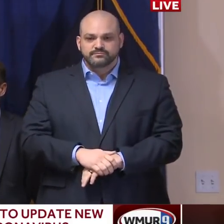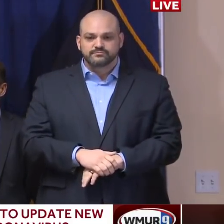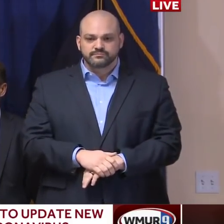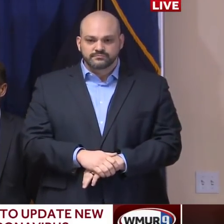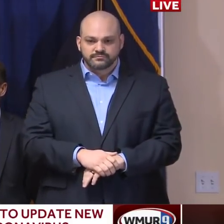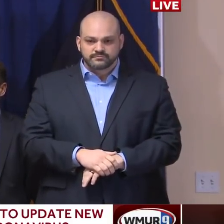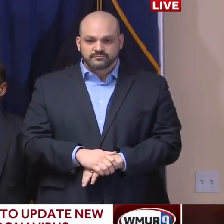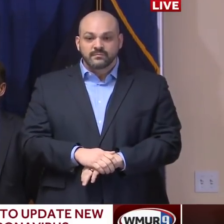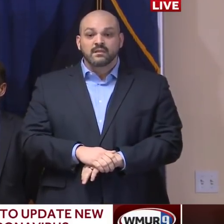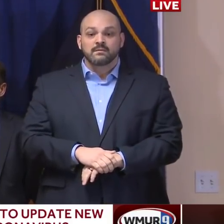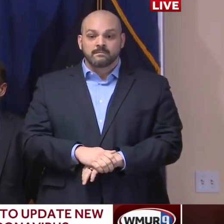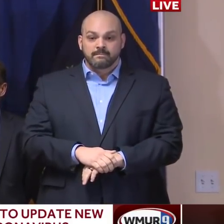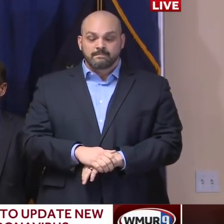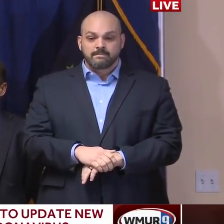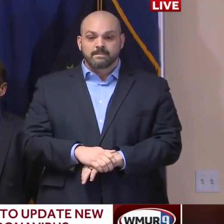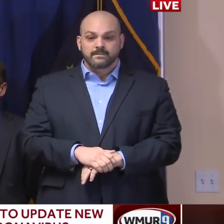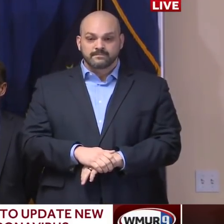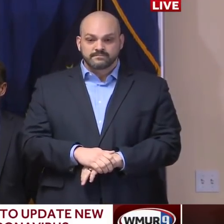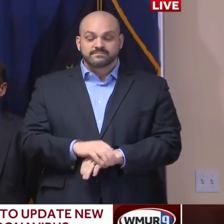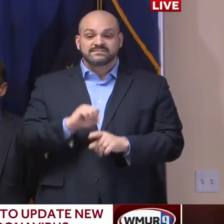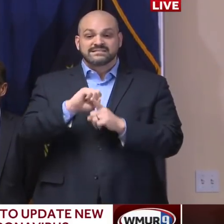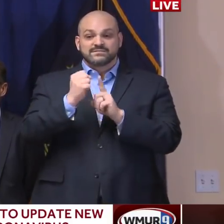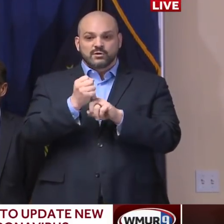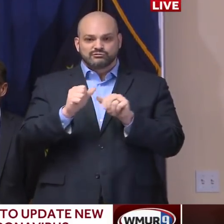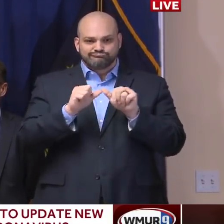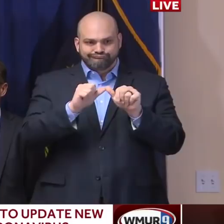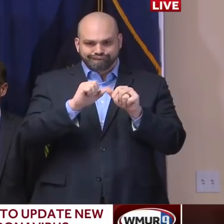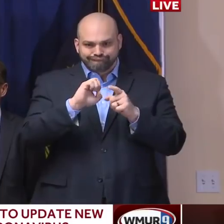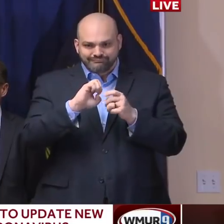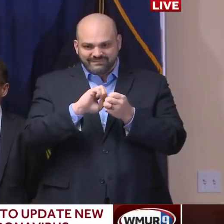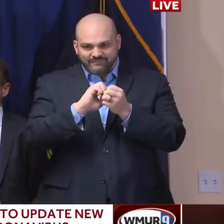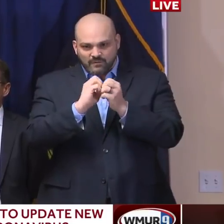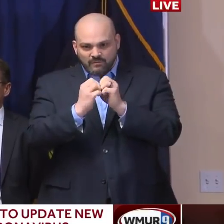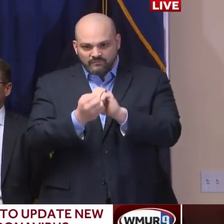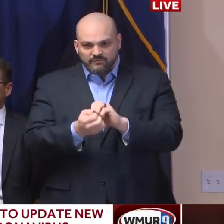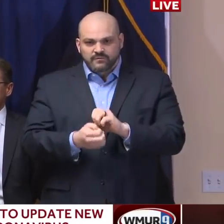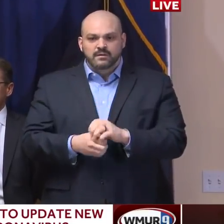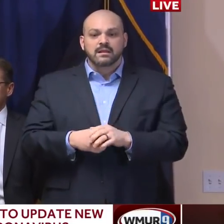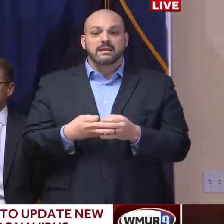OVER THE COMING DAYS AND WEEKS, MORE ANNOUNCEMENTS WILL BE MADE AS THE SITUATION IS CONSTANTLY EVOLVING.